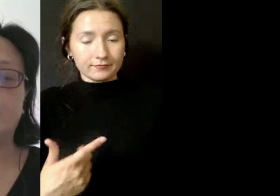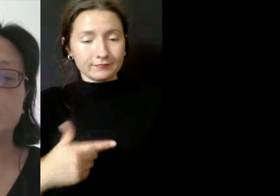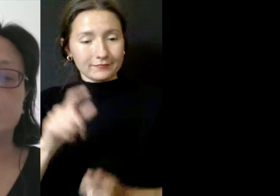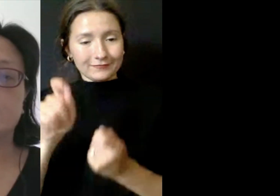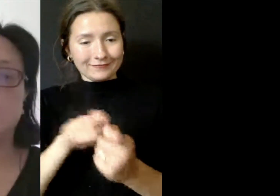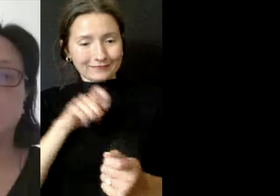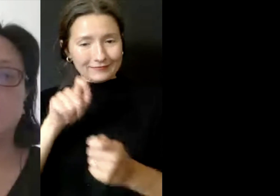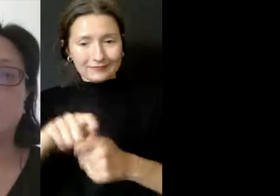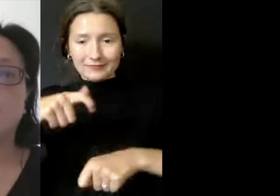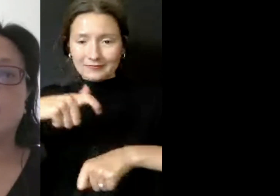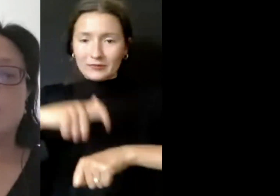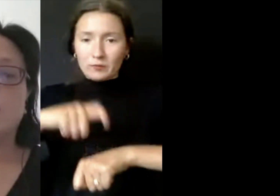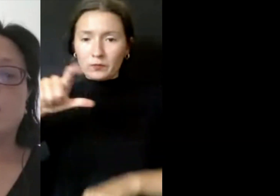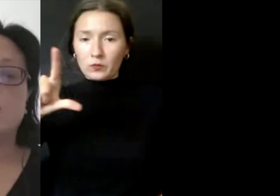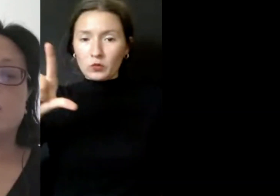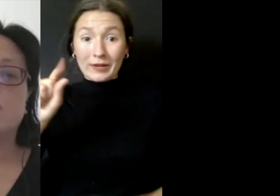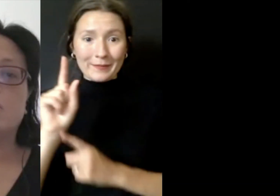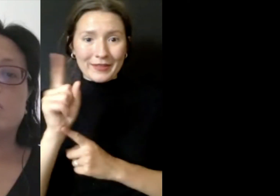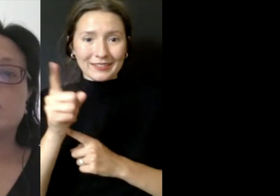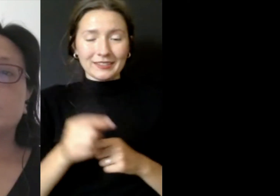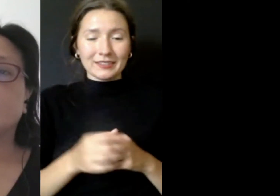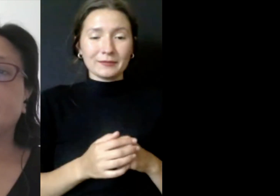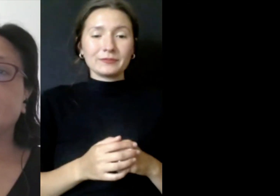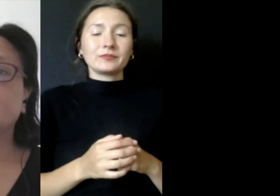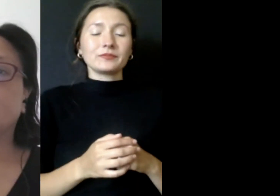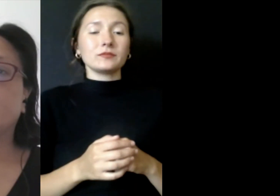so i just want to open it up for questions